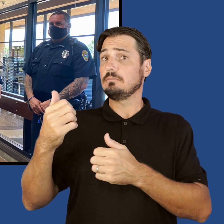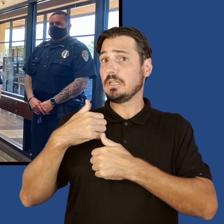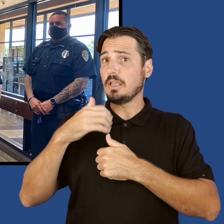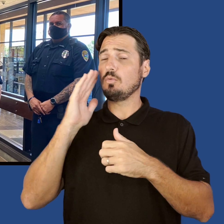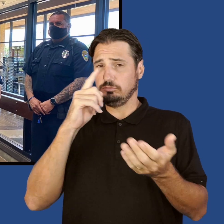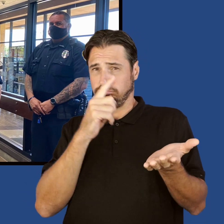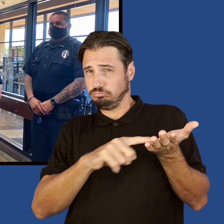quarantine.